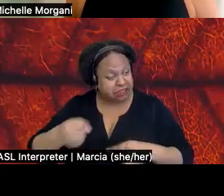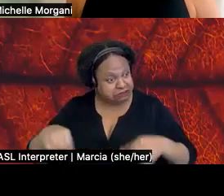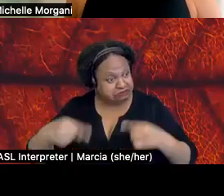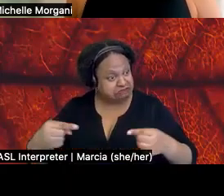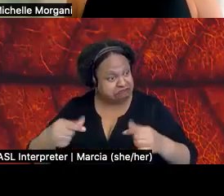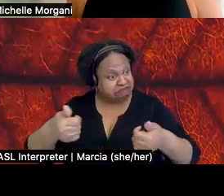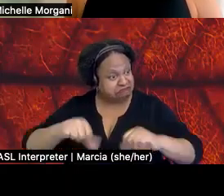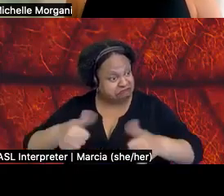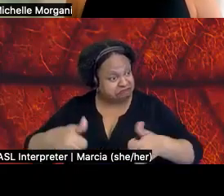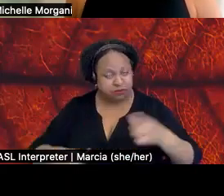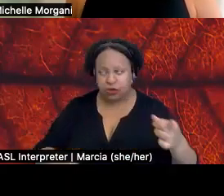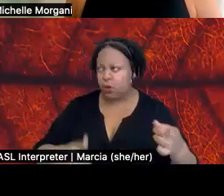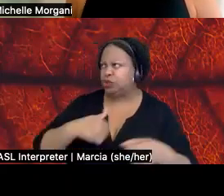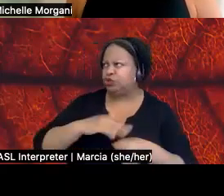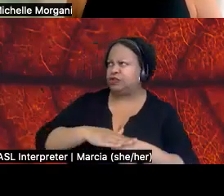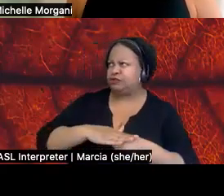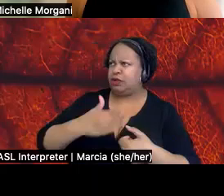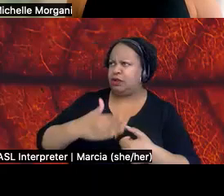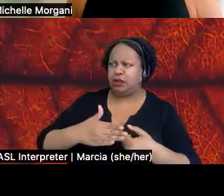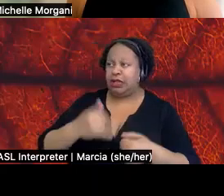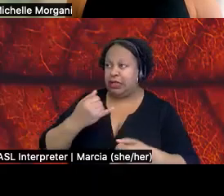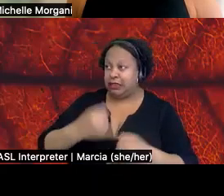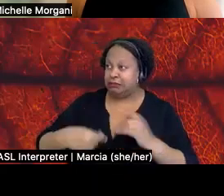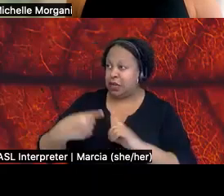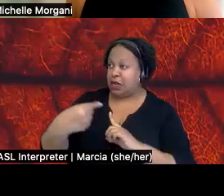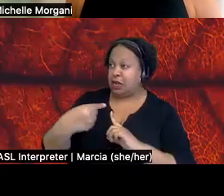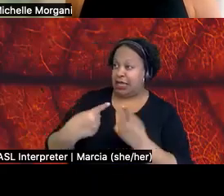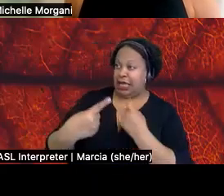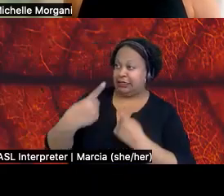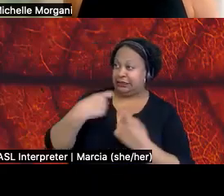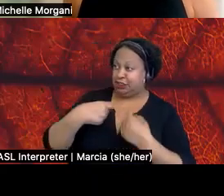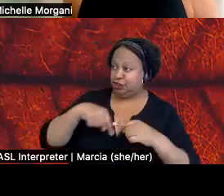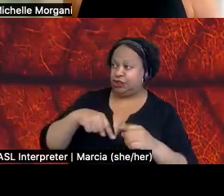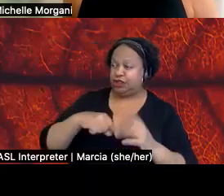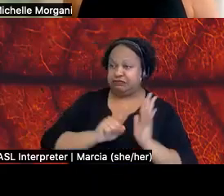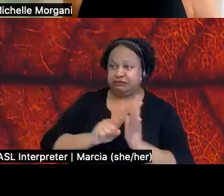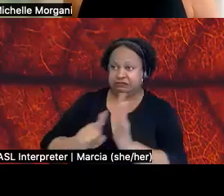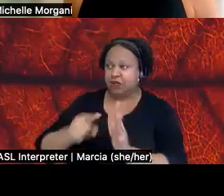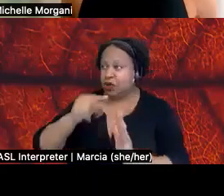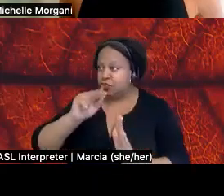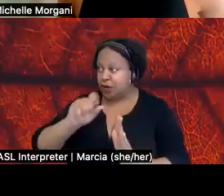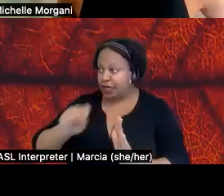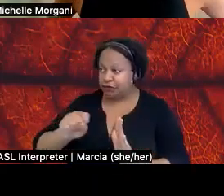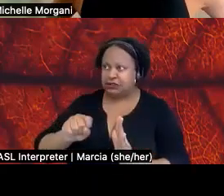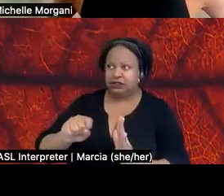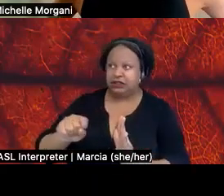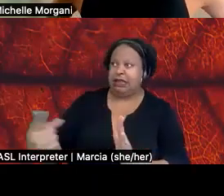I'm getting put on the spot a lot in rounds, not knowing how to answer the doctor's question.